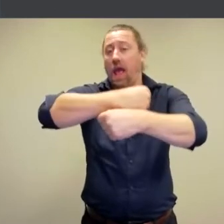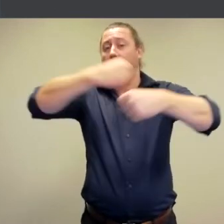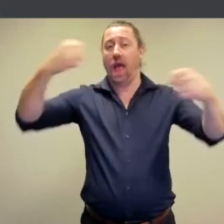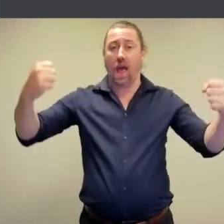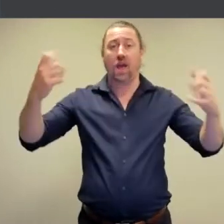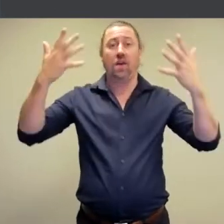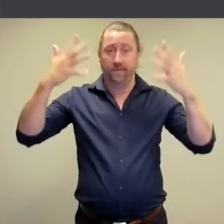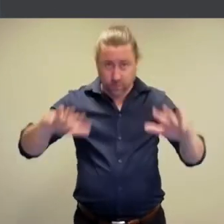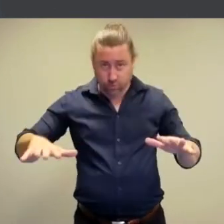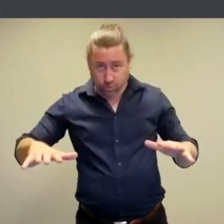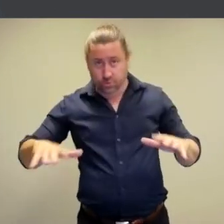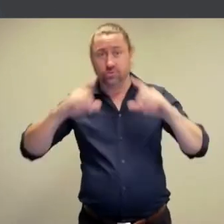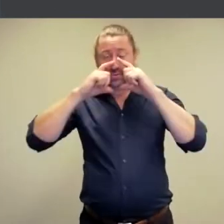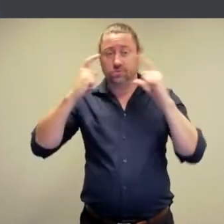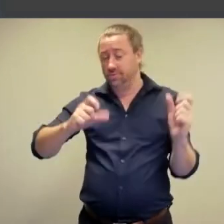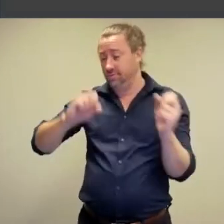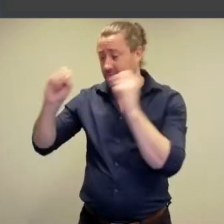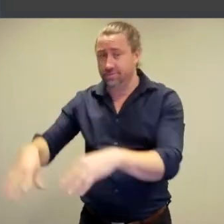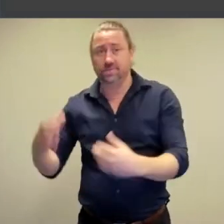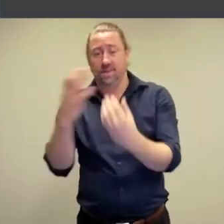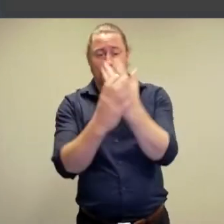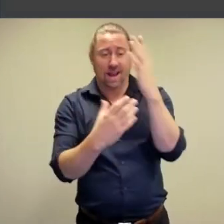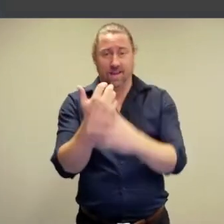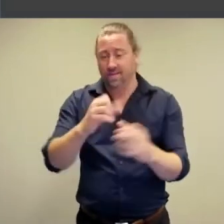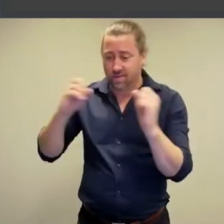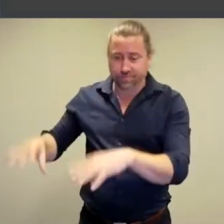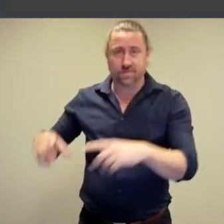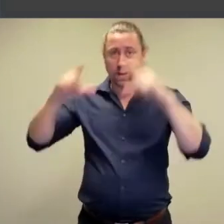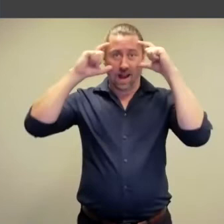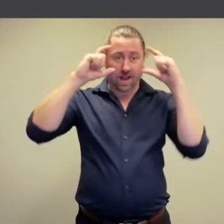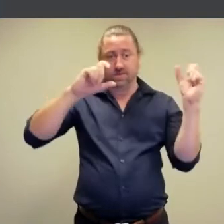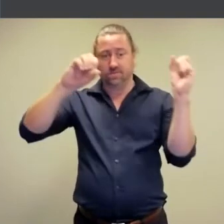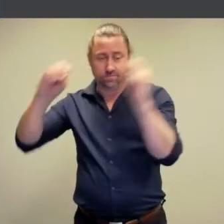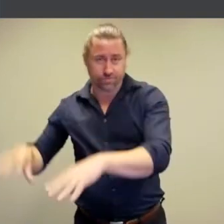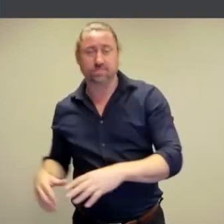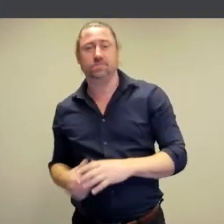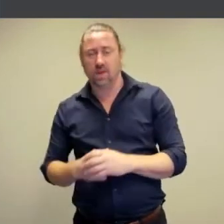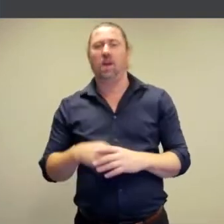discard all of that PPE and the artist, with the